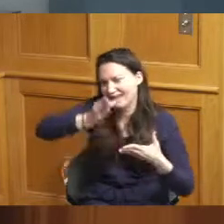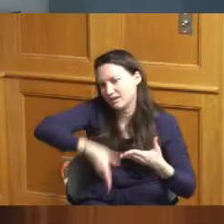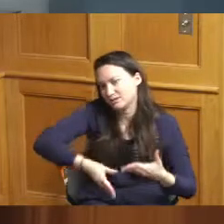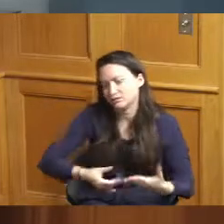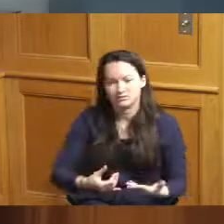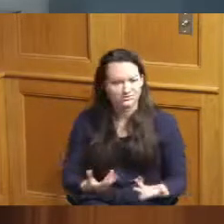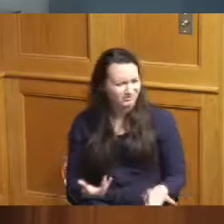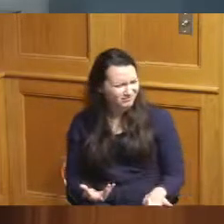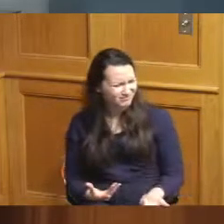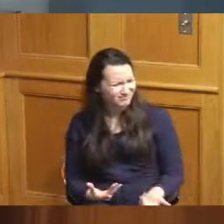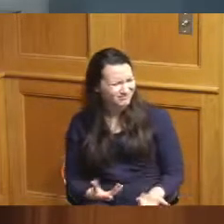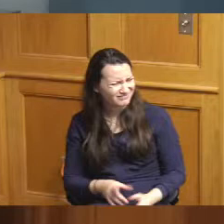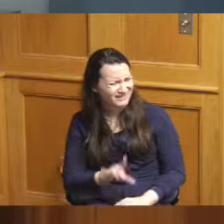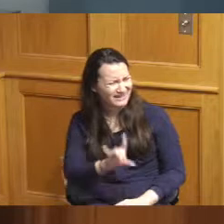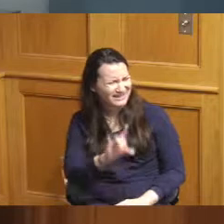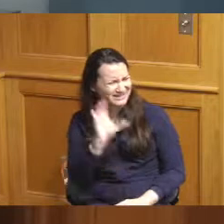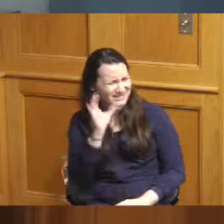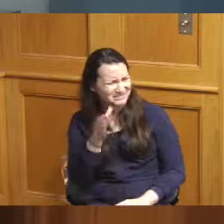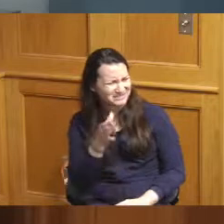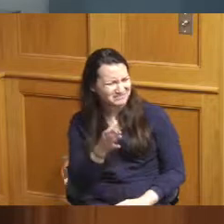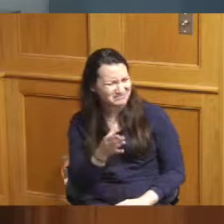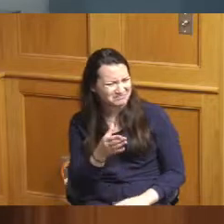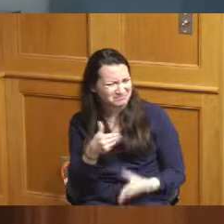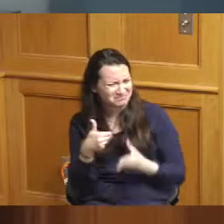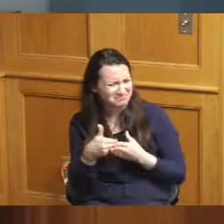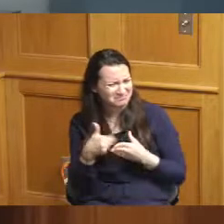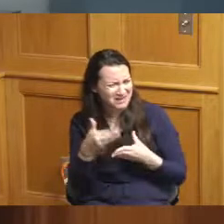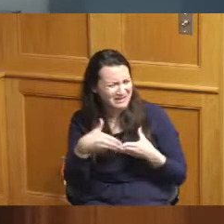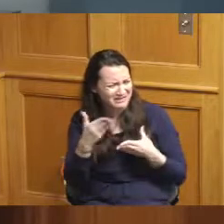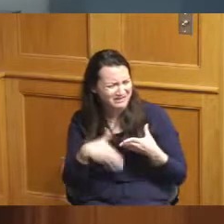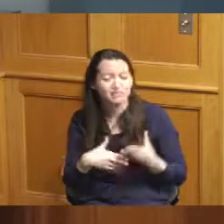no I mean I mean it looks like they're bumping up on they're given three-year